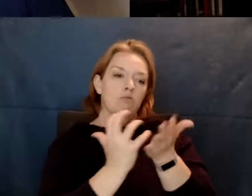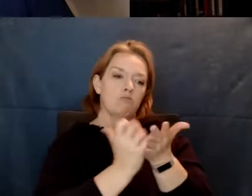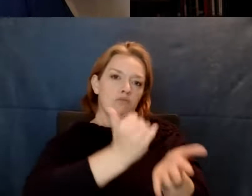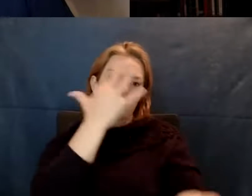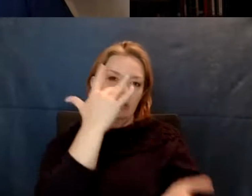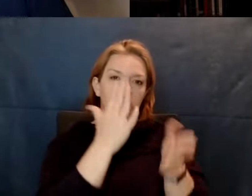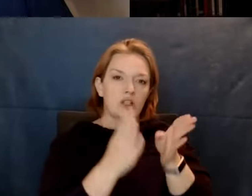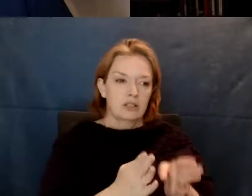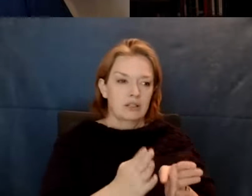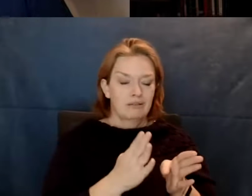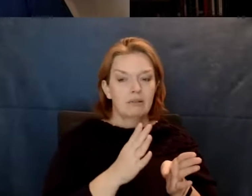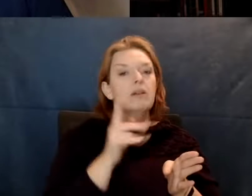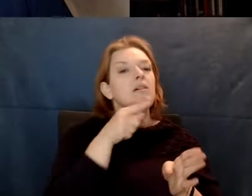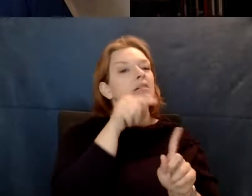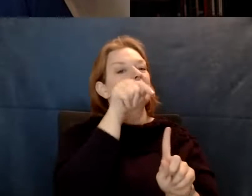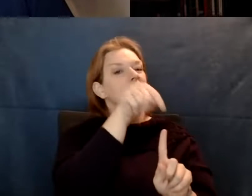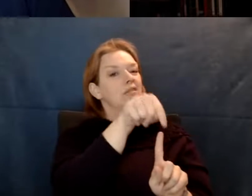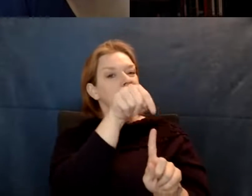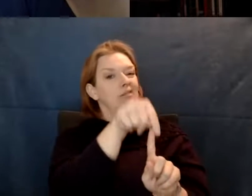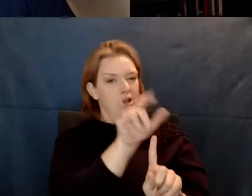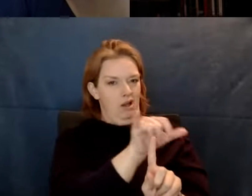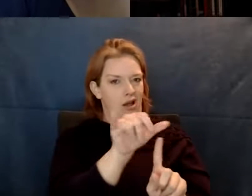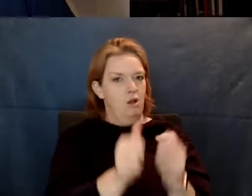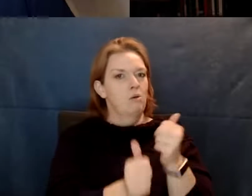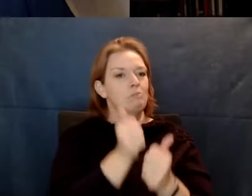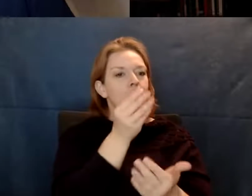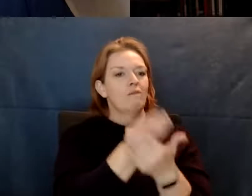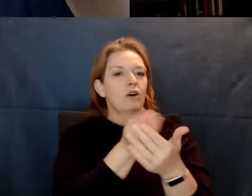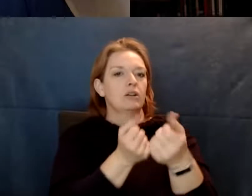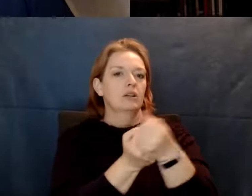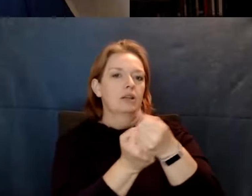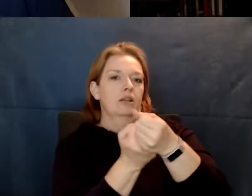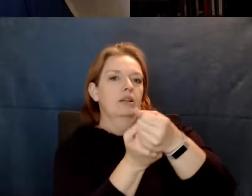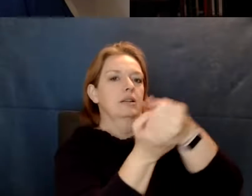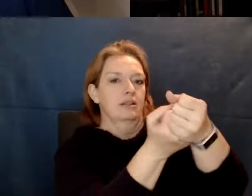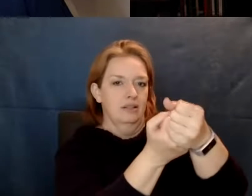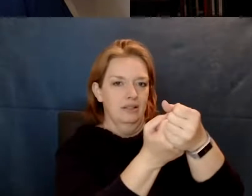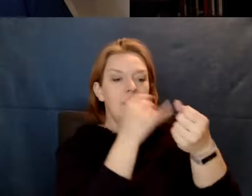who also be the most fundedist and that makes me